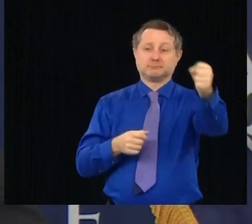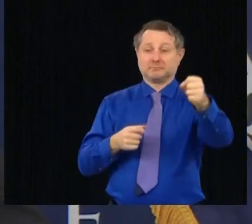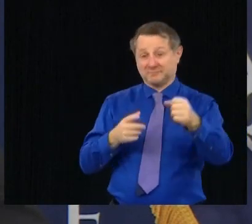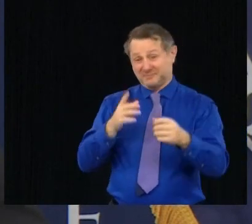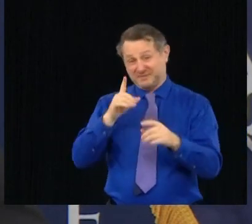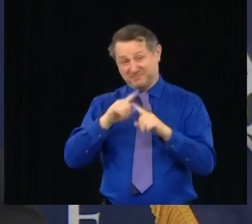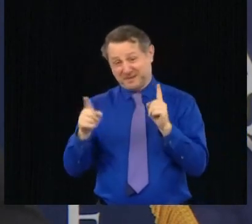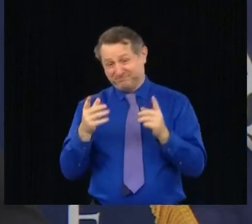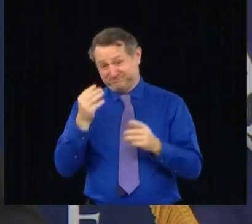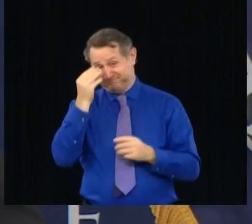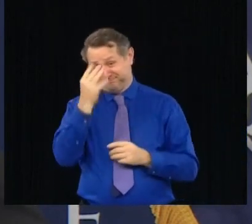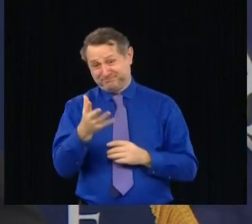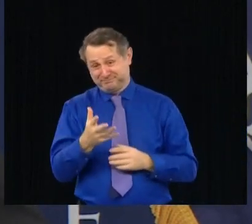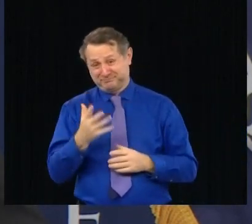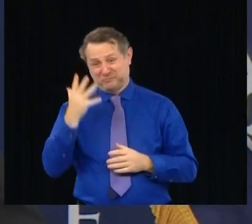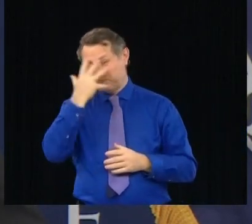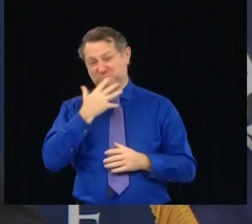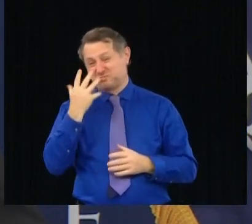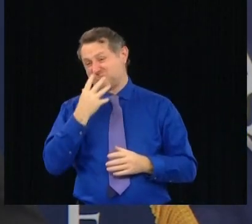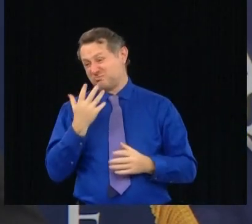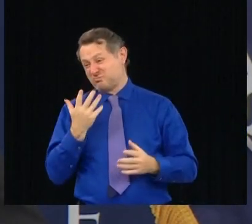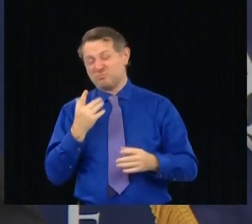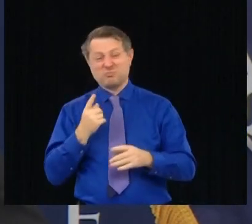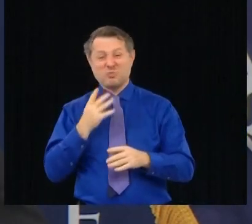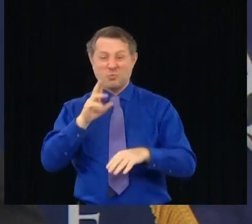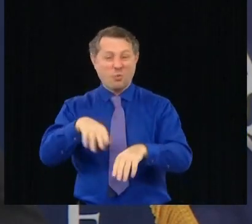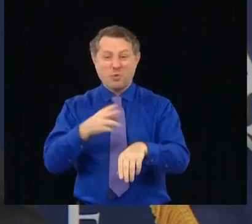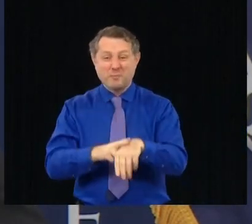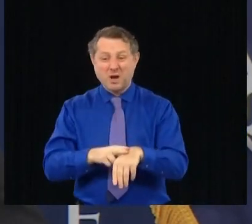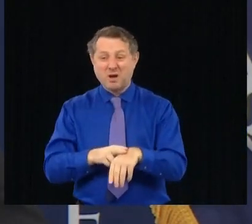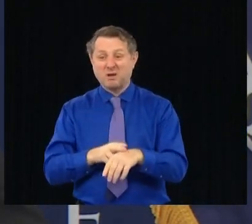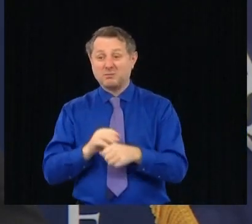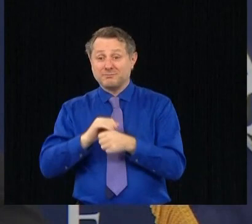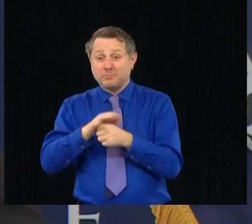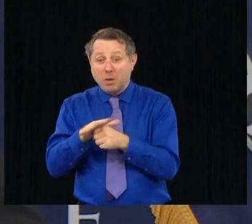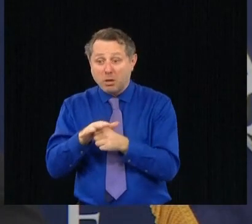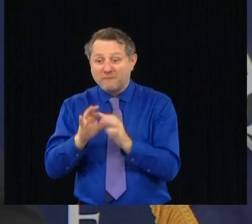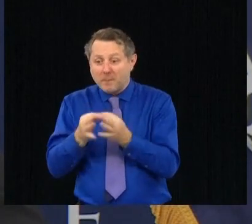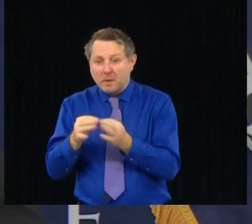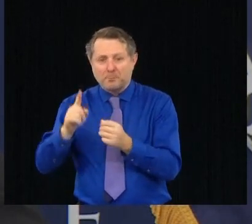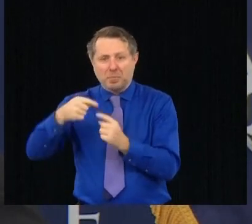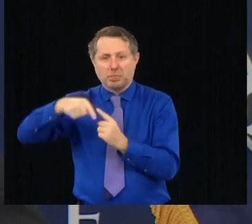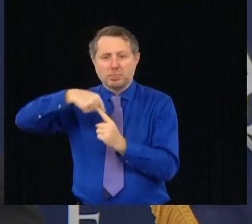SOMEWHERE, BUT IT'S -- IT'S NOT